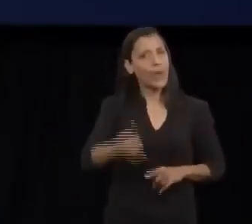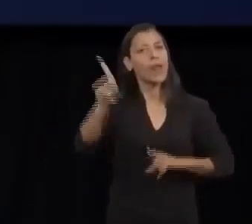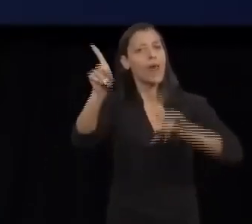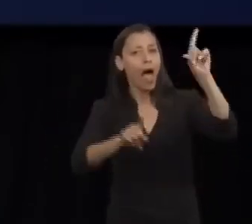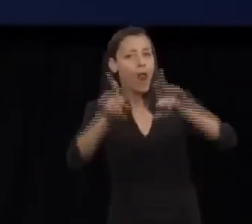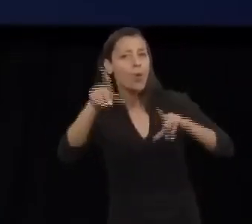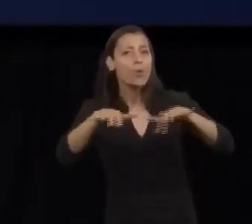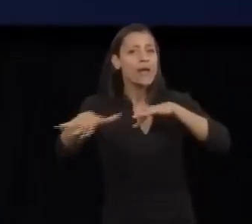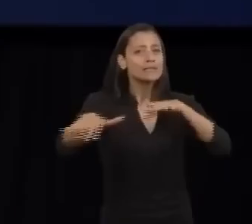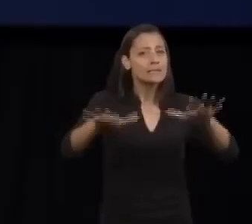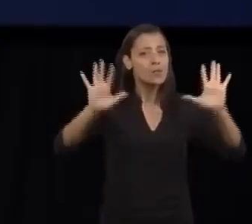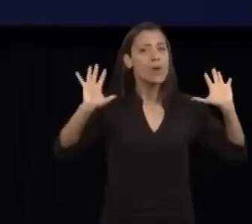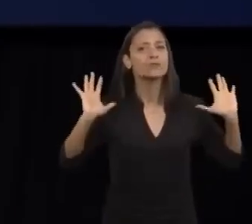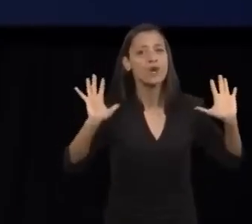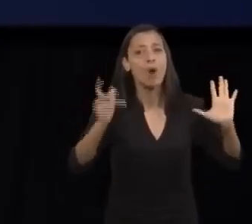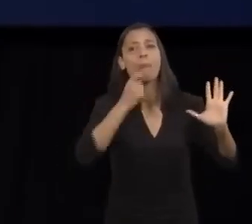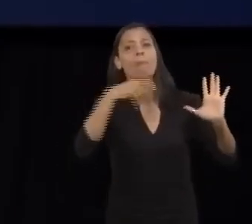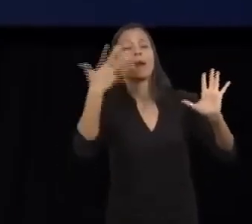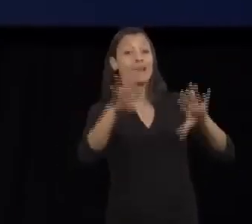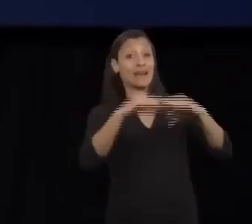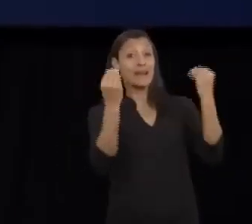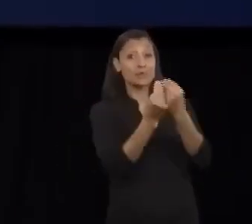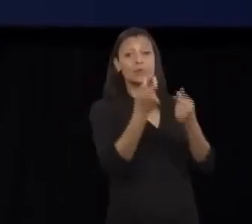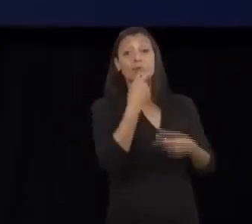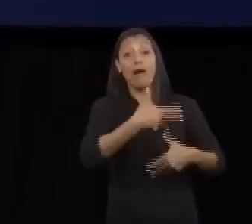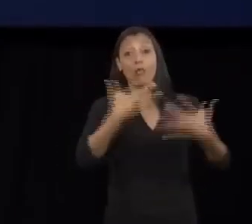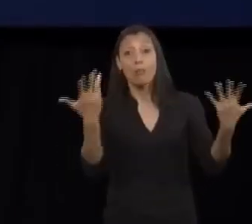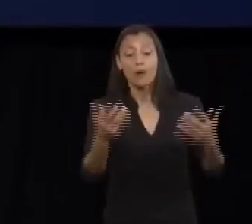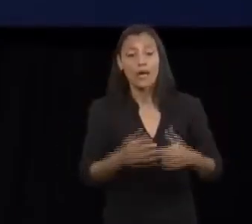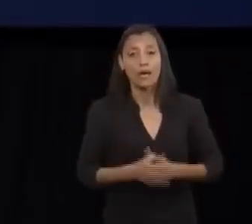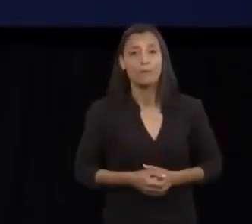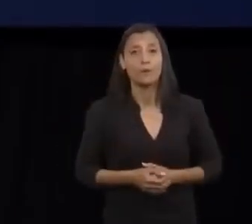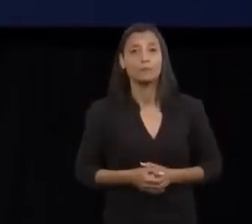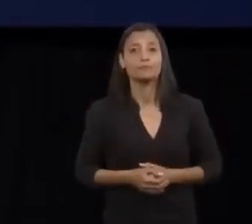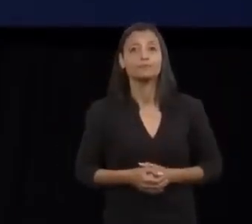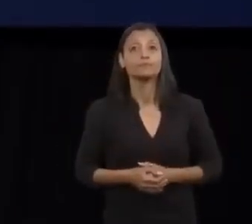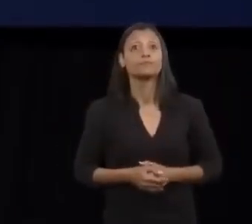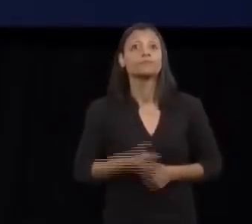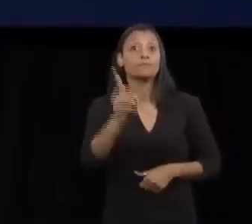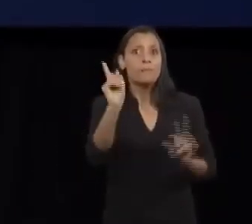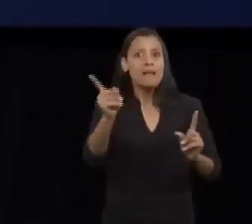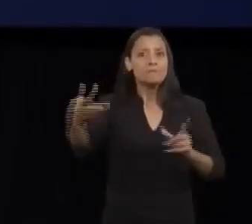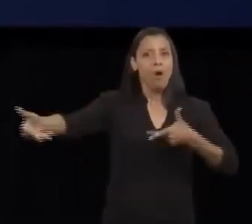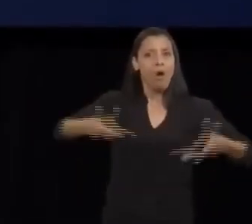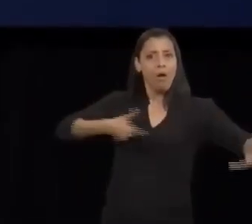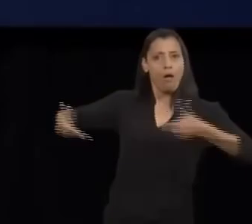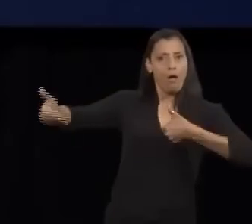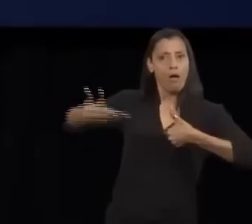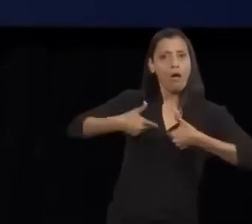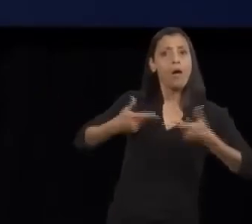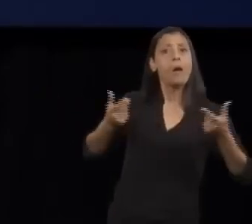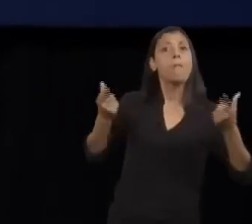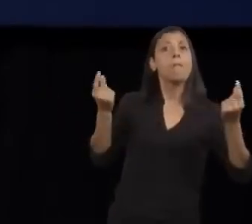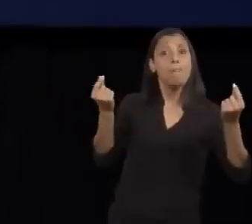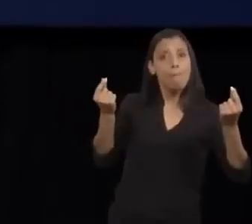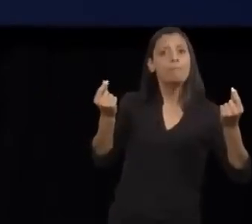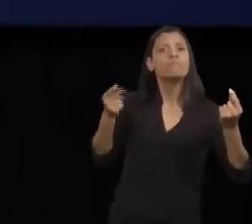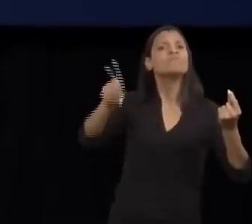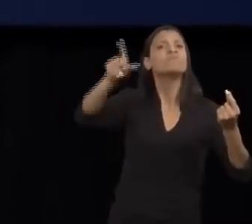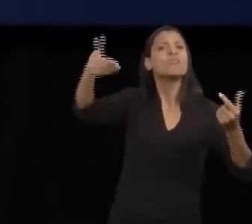and that is that, in the end, the demand for money is a mirror demand